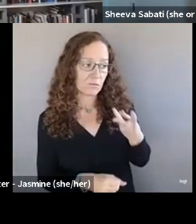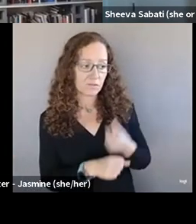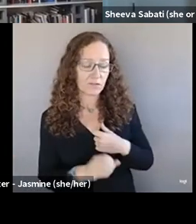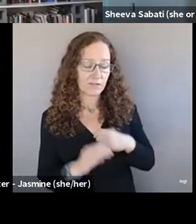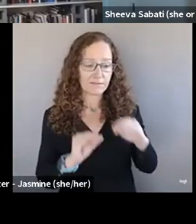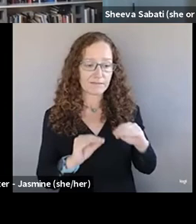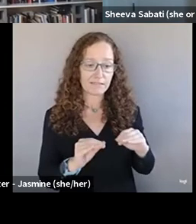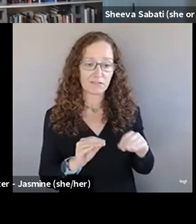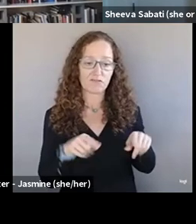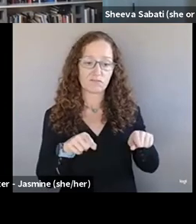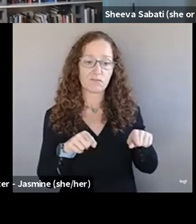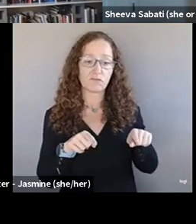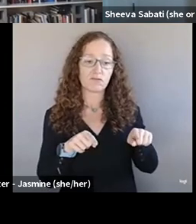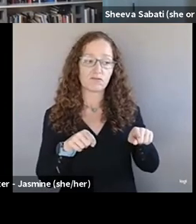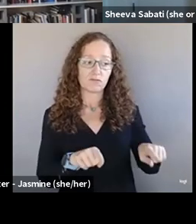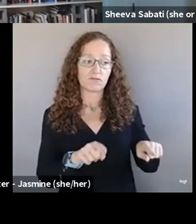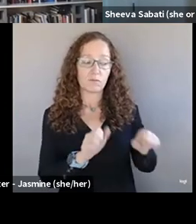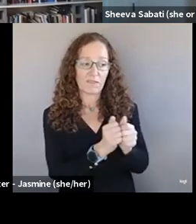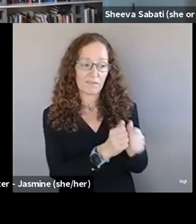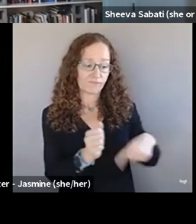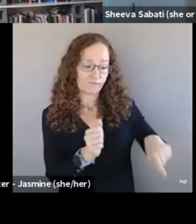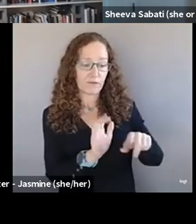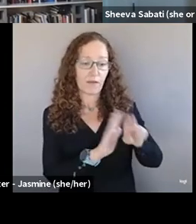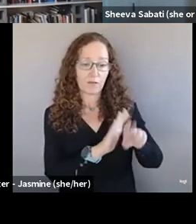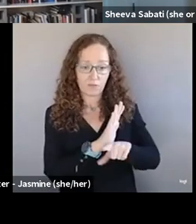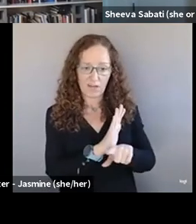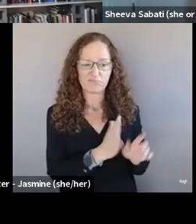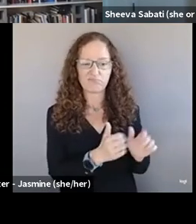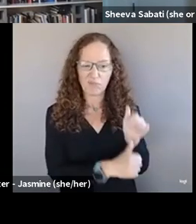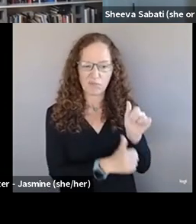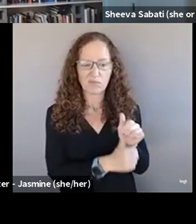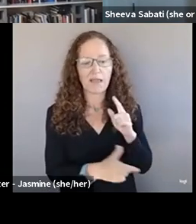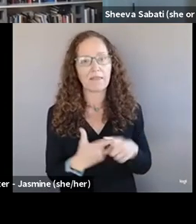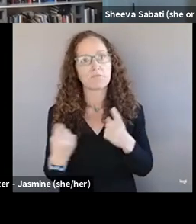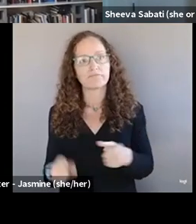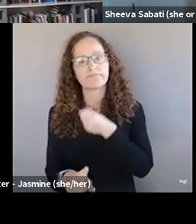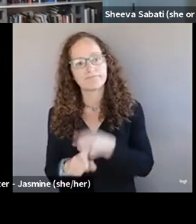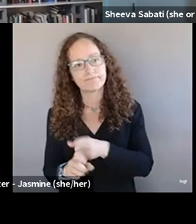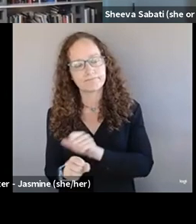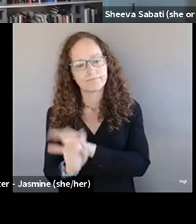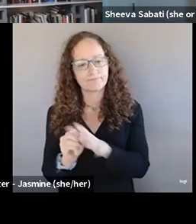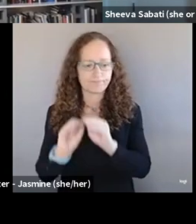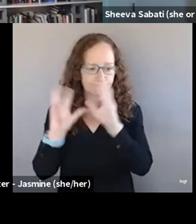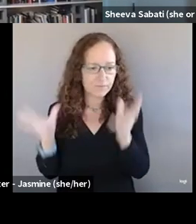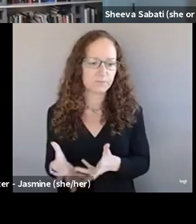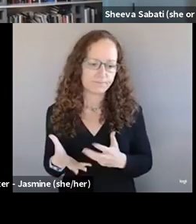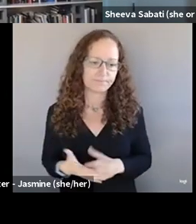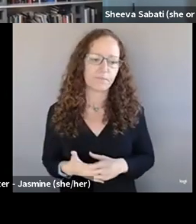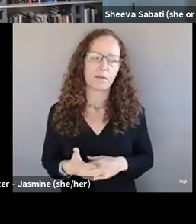hit and, you know, I just think that it was such a, like, I I always knew this, but like in really important ways Reese